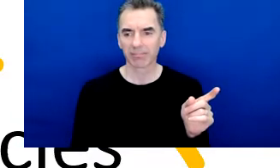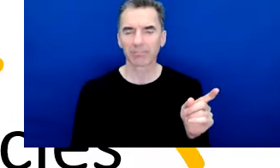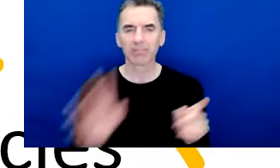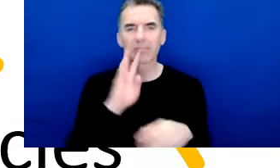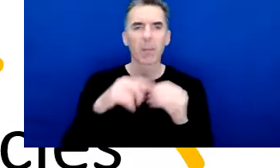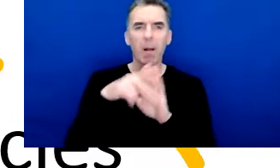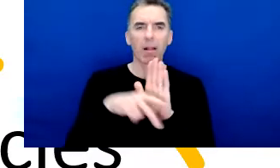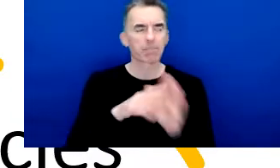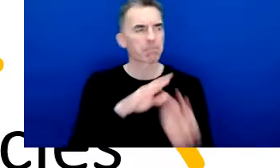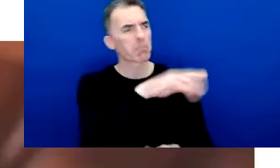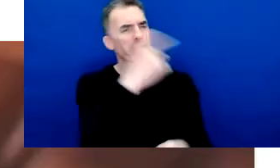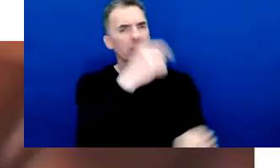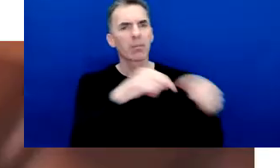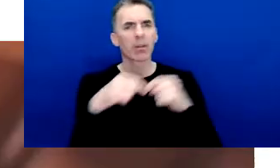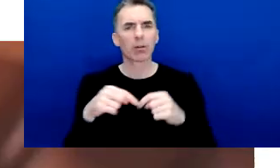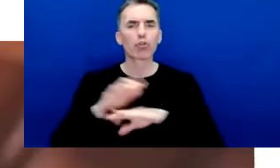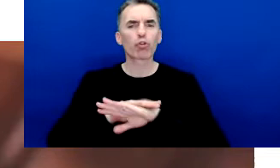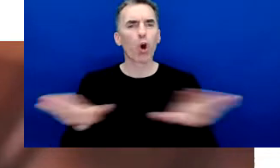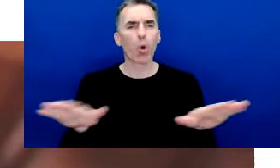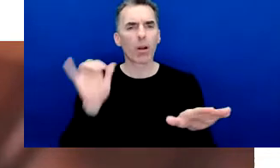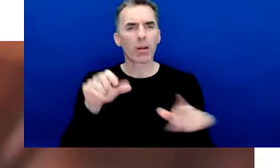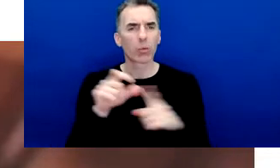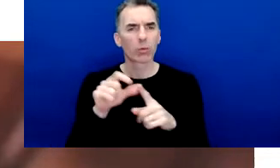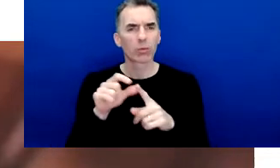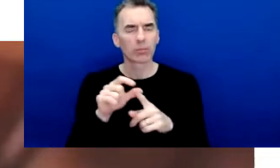can we back up to the don't for a minute